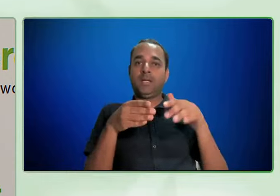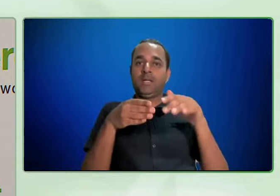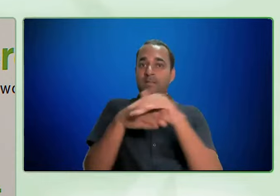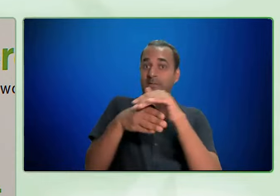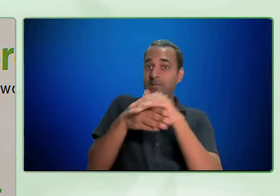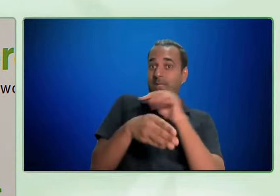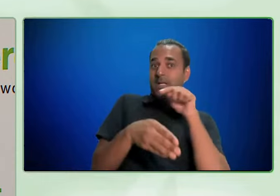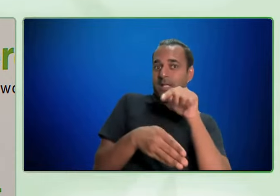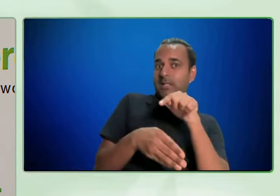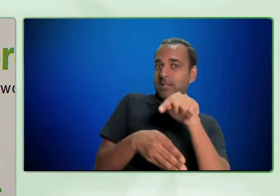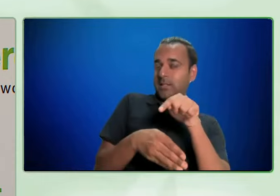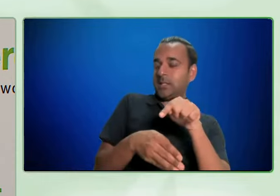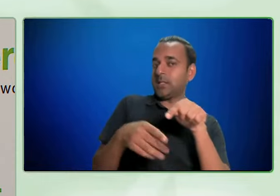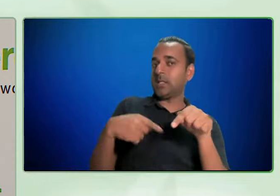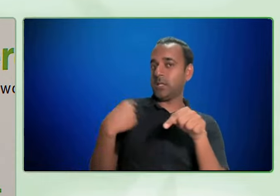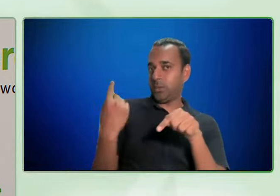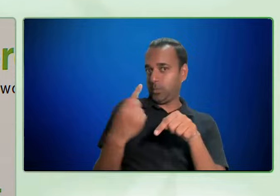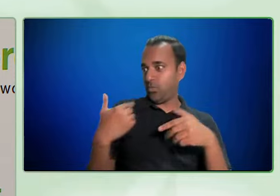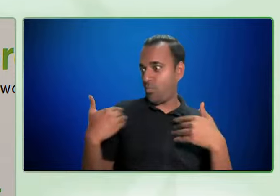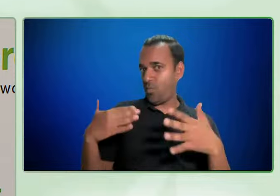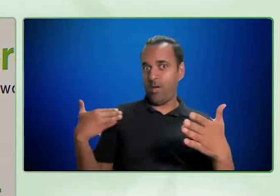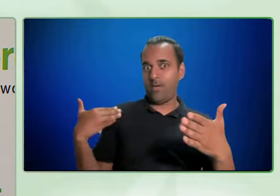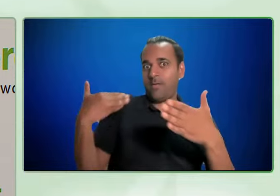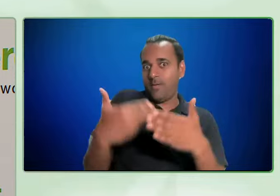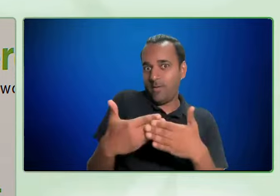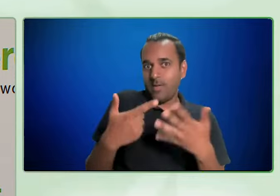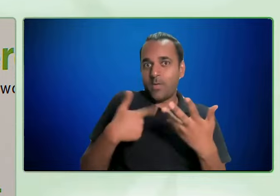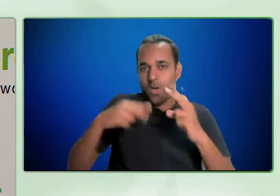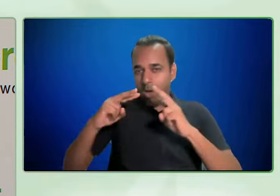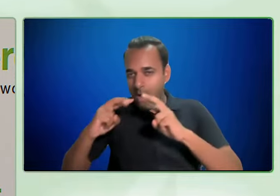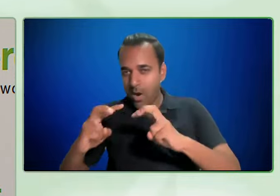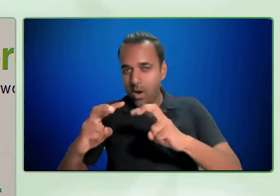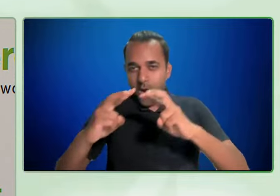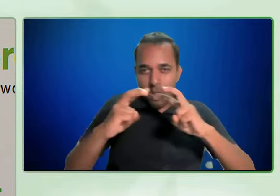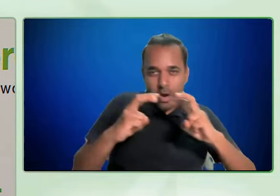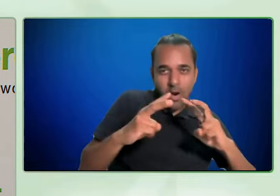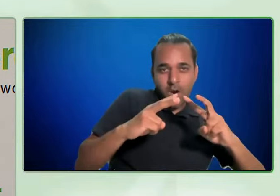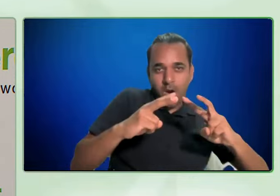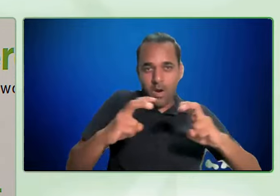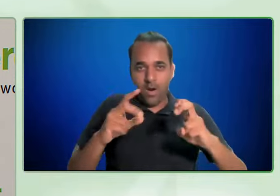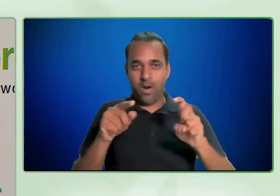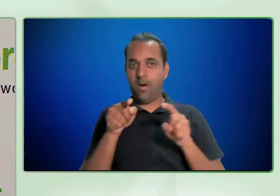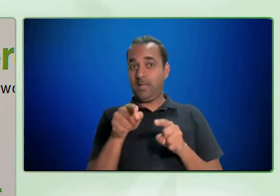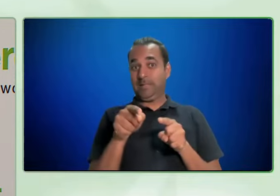And whatever the devices which you are using, it might be a mobile phone, might be a special